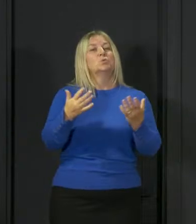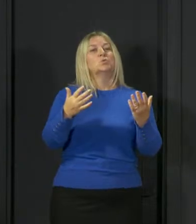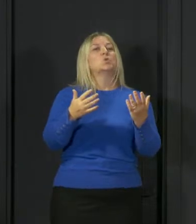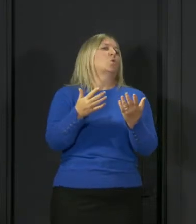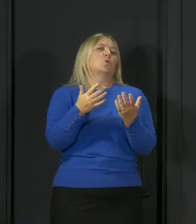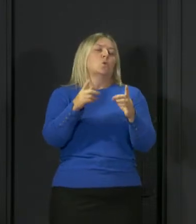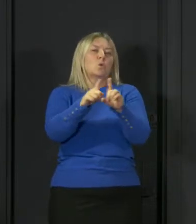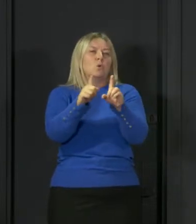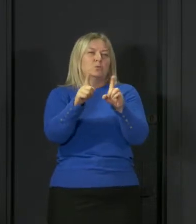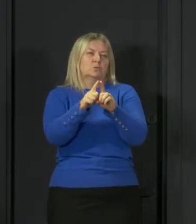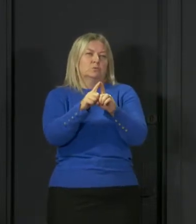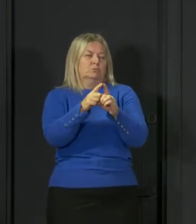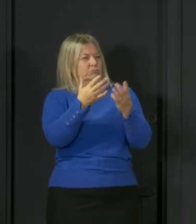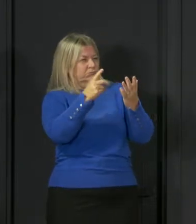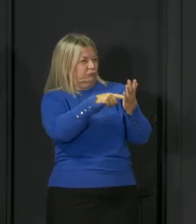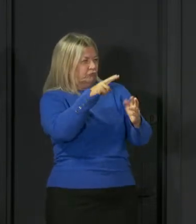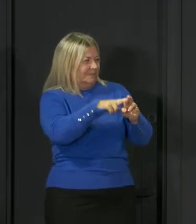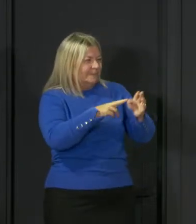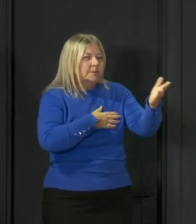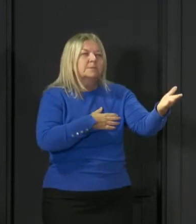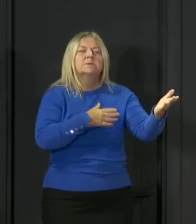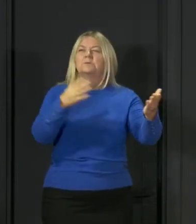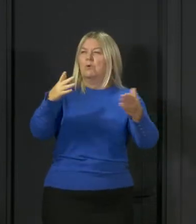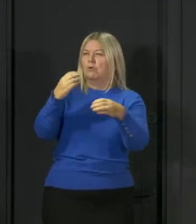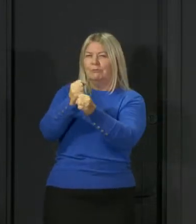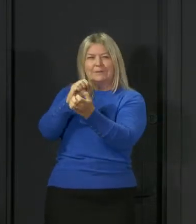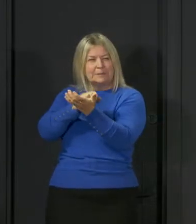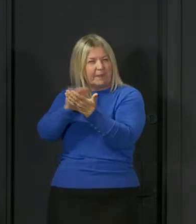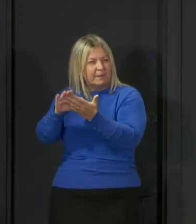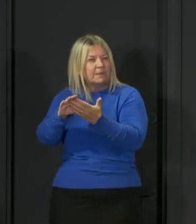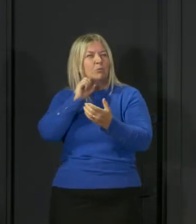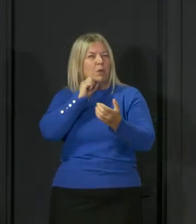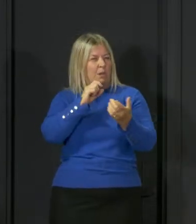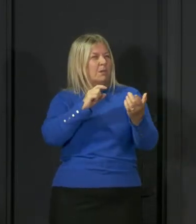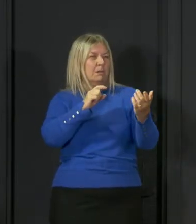then she I and the Chief Medical Officer take questions, I want to return briefly